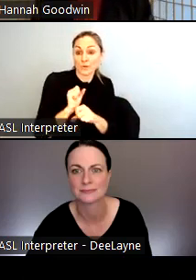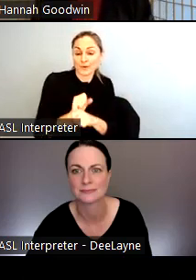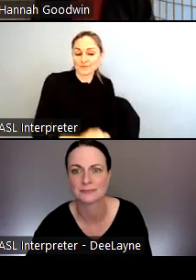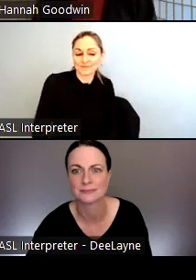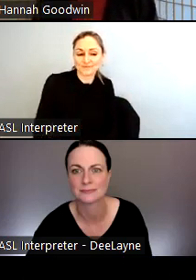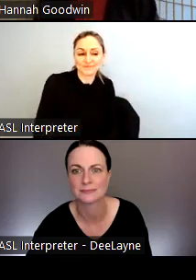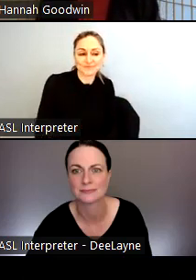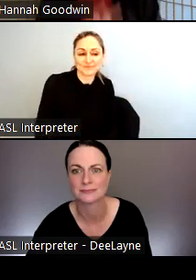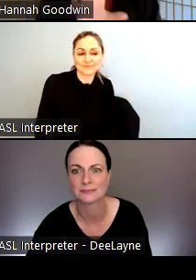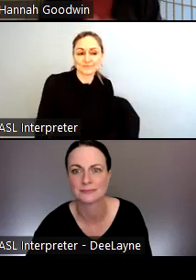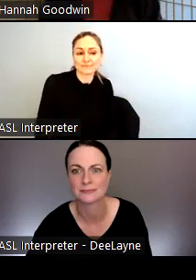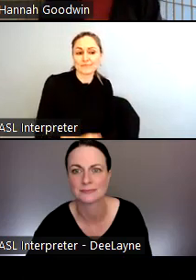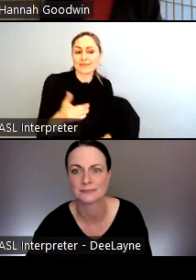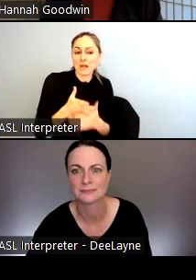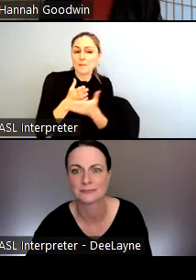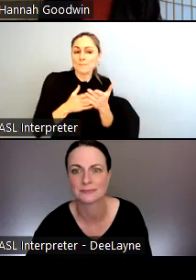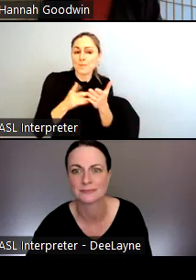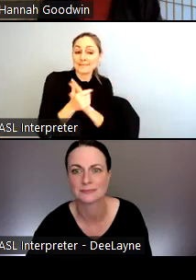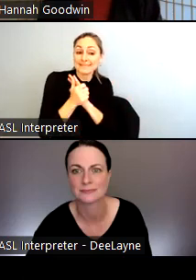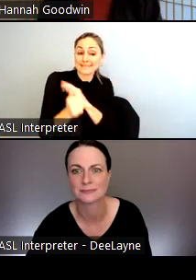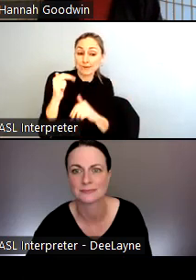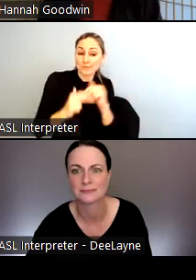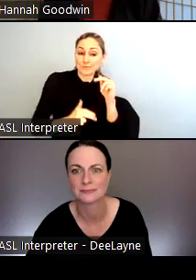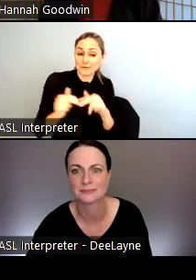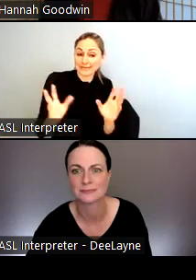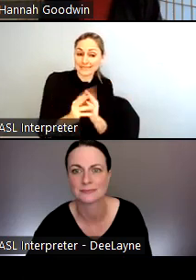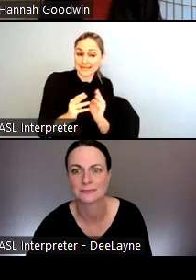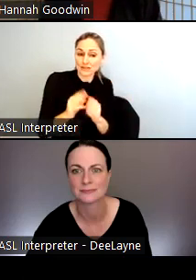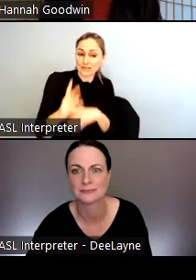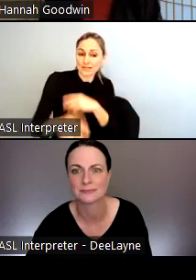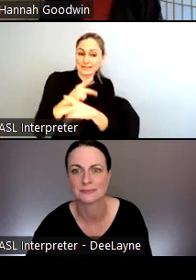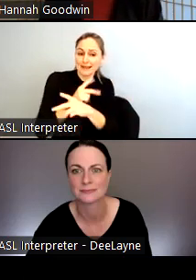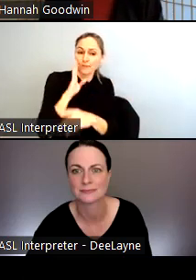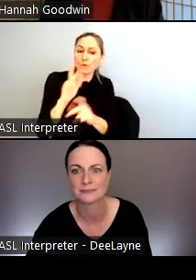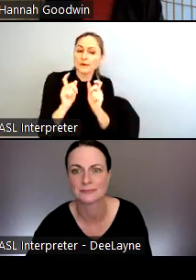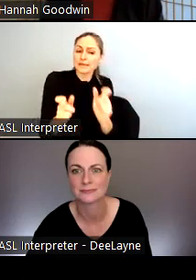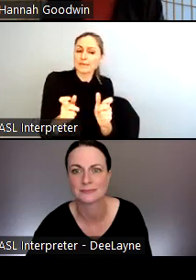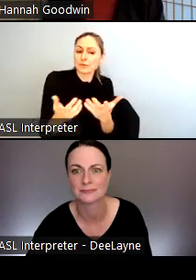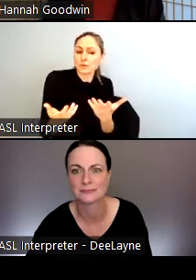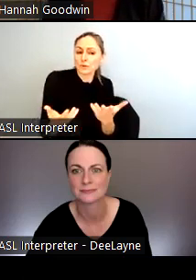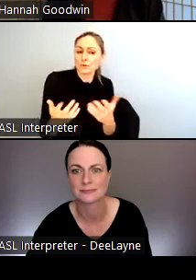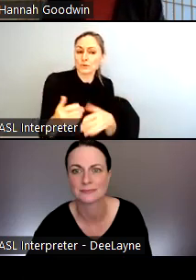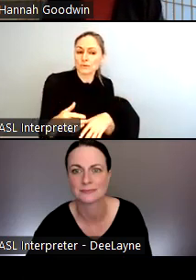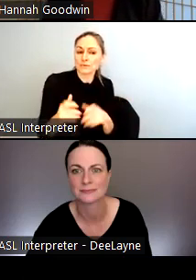Part of this skill building session type is supposed to give attendees opportunities